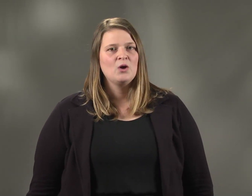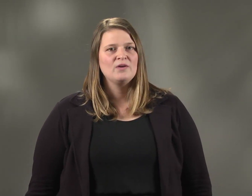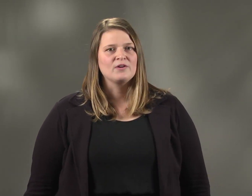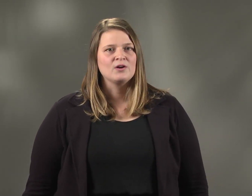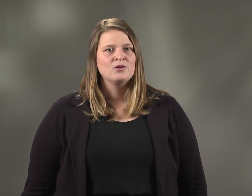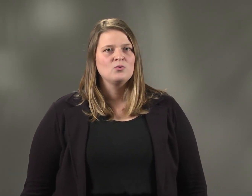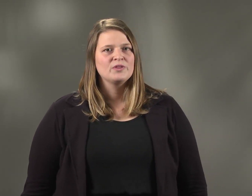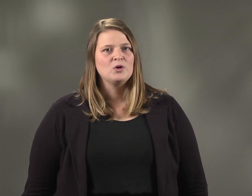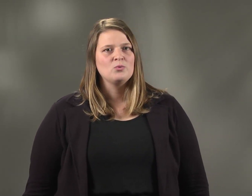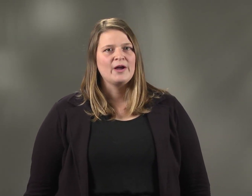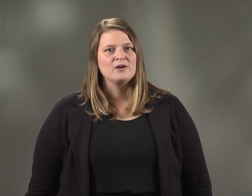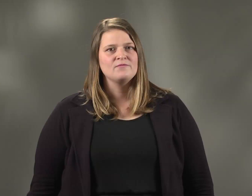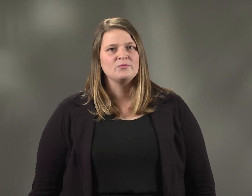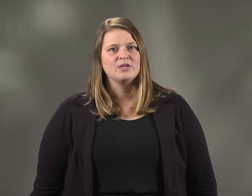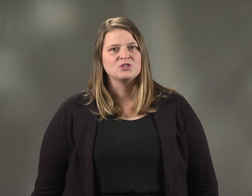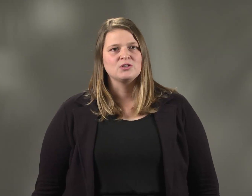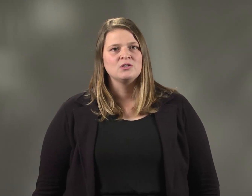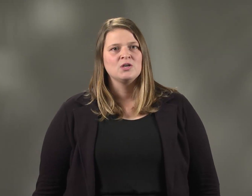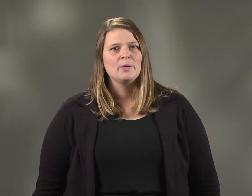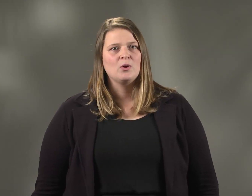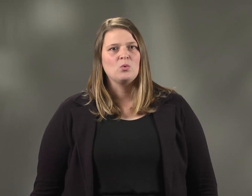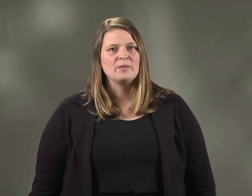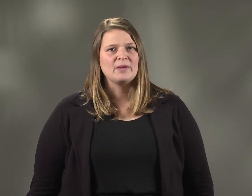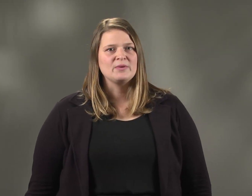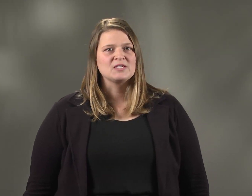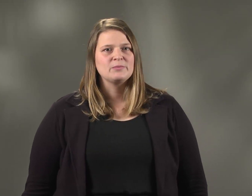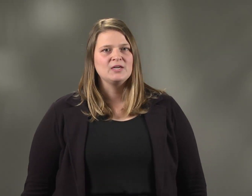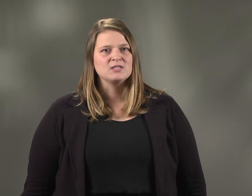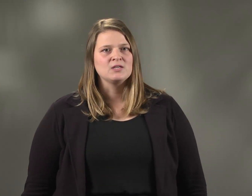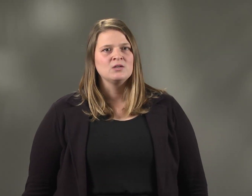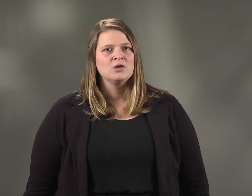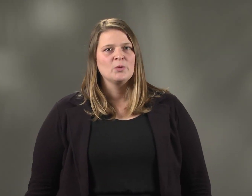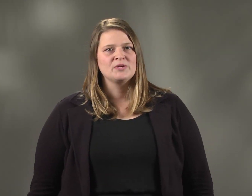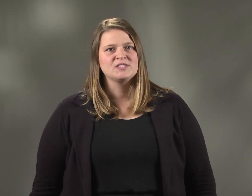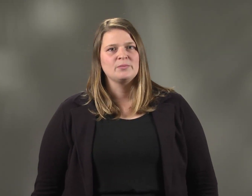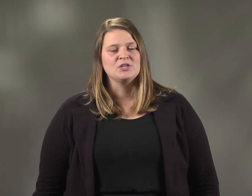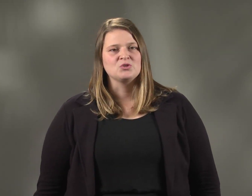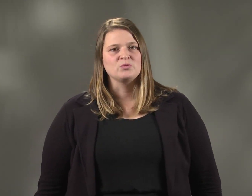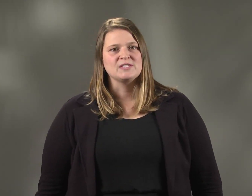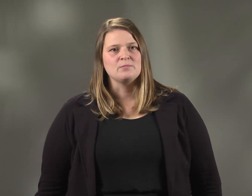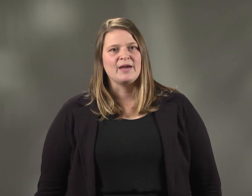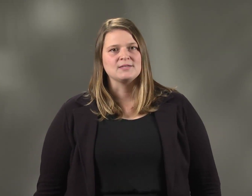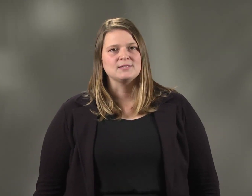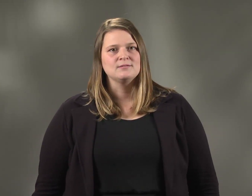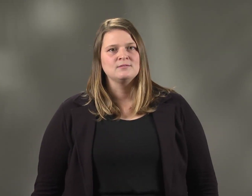However, without prior information about what might be expected, her participation was impacted.